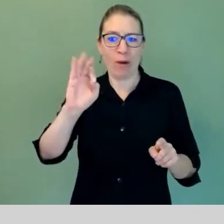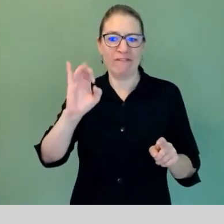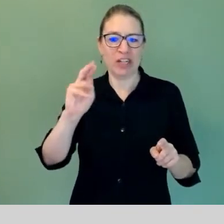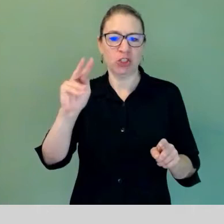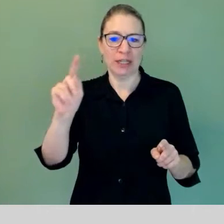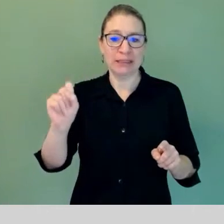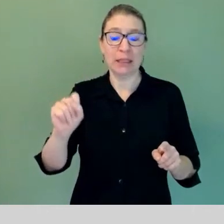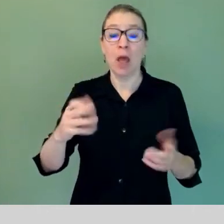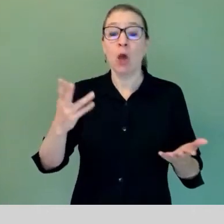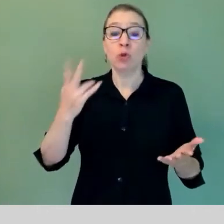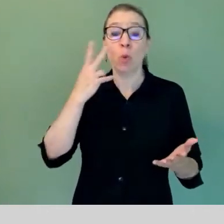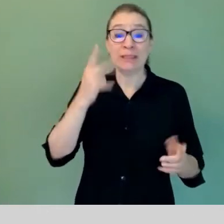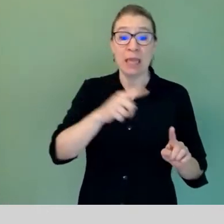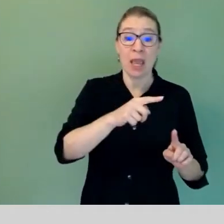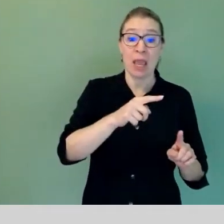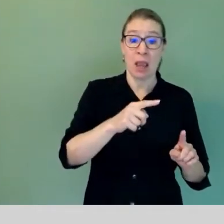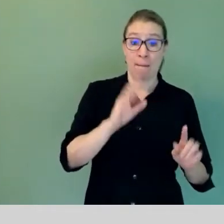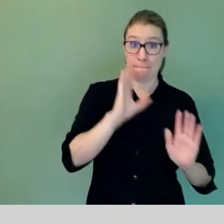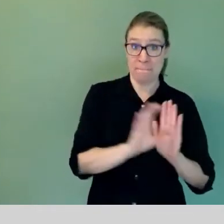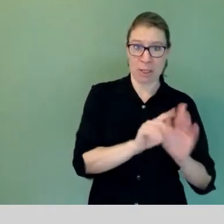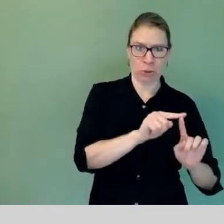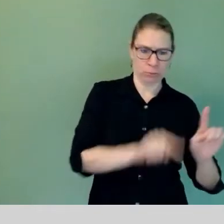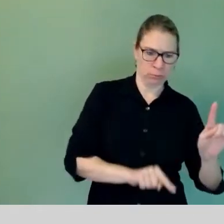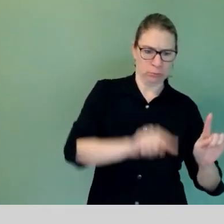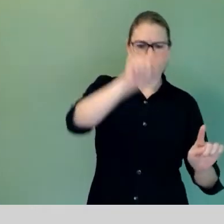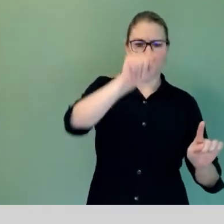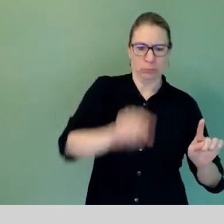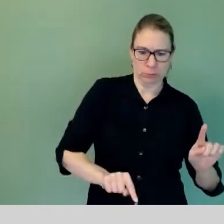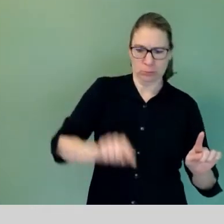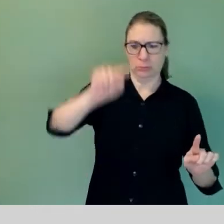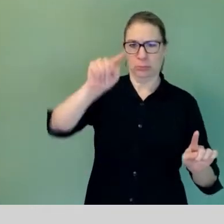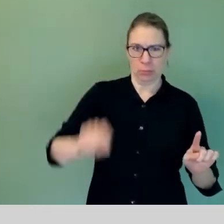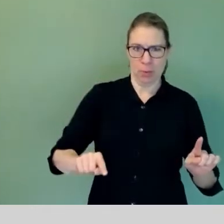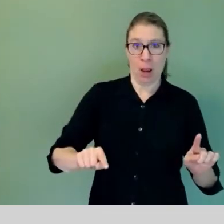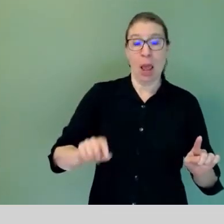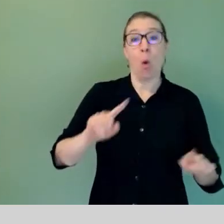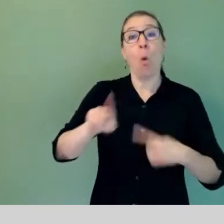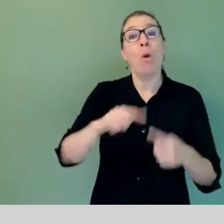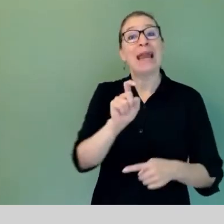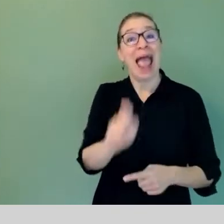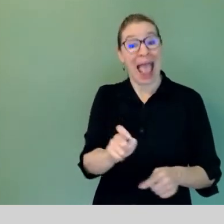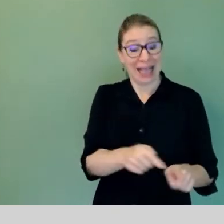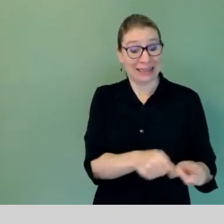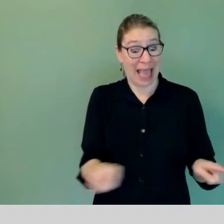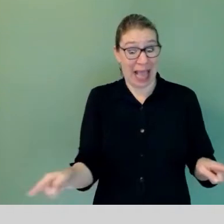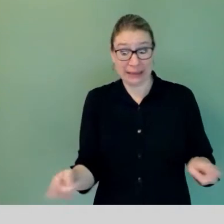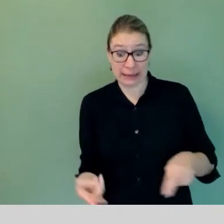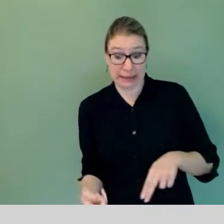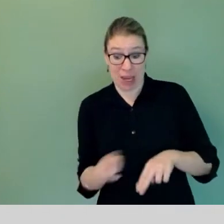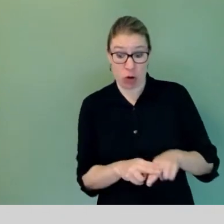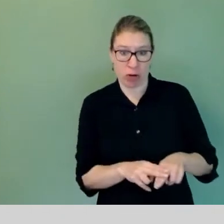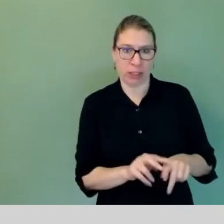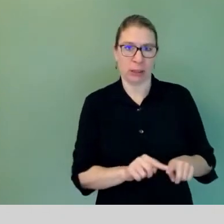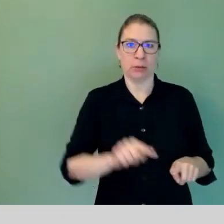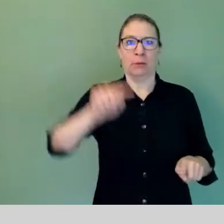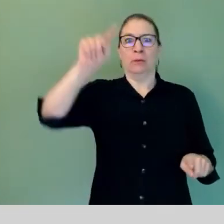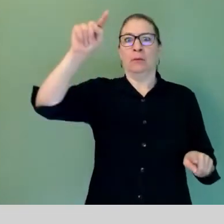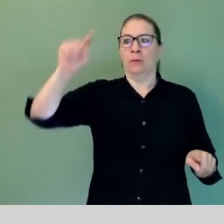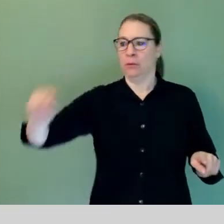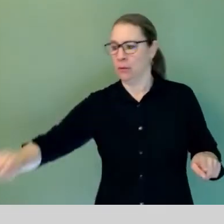they're just a bunch of triangles, and they get wider and wider as the x-axis increases. The x-axis is nothing but frequency.